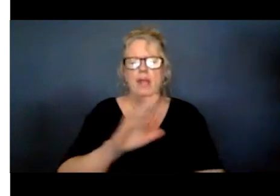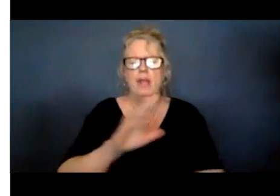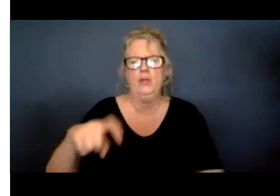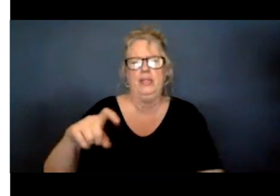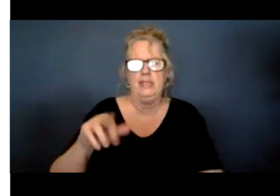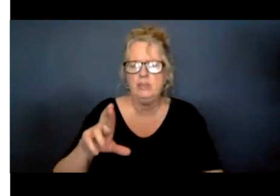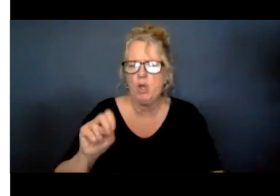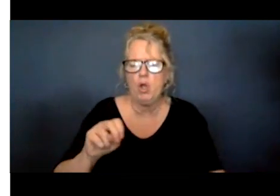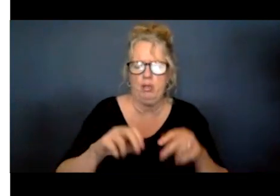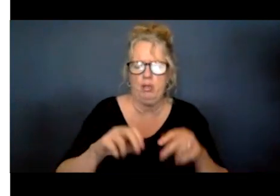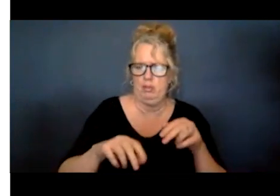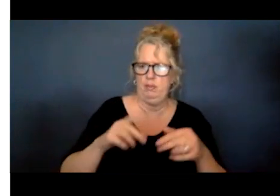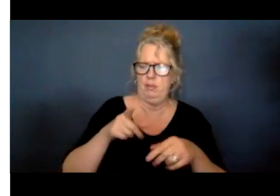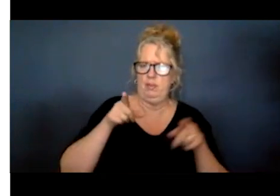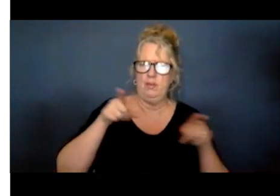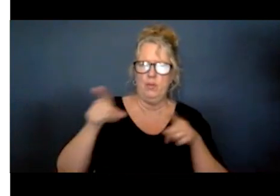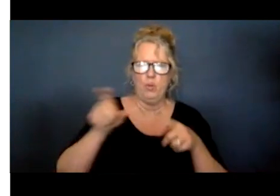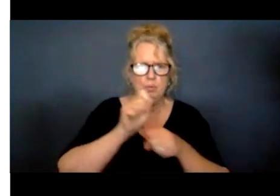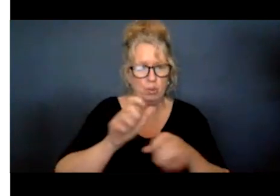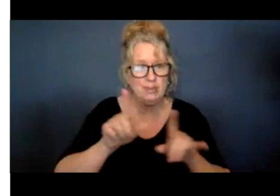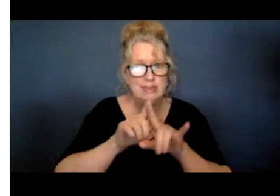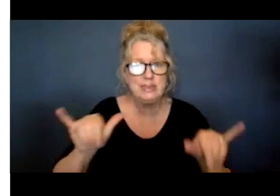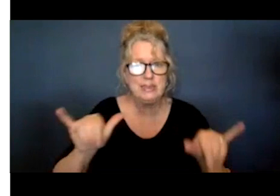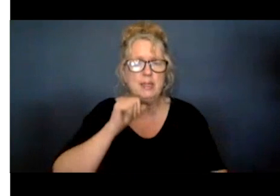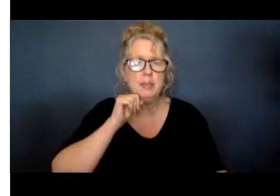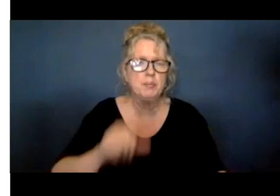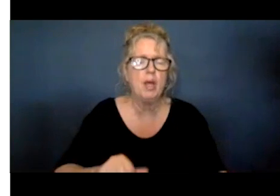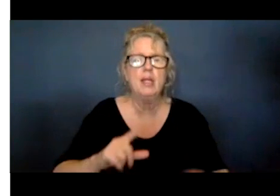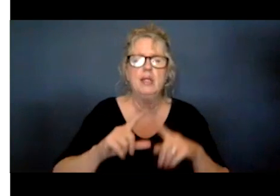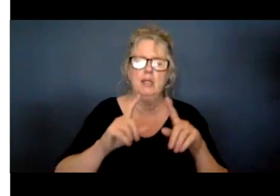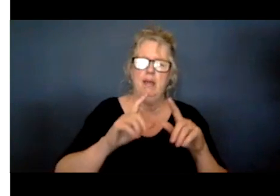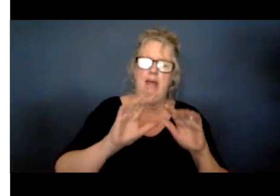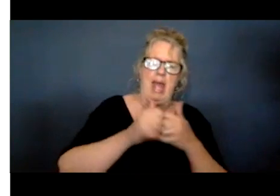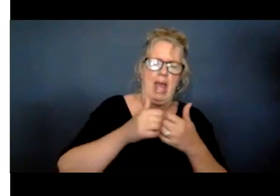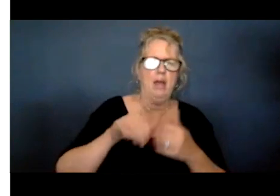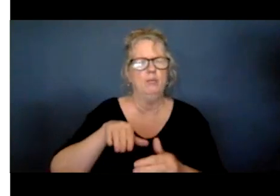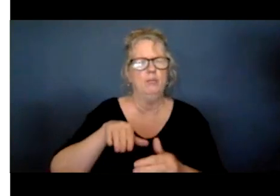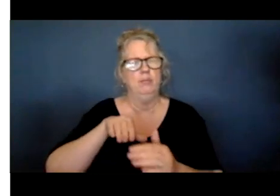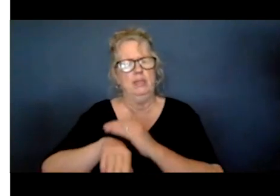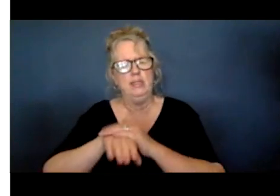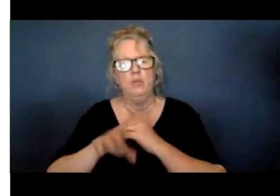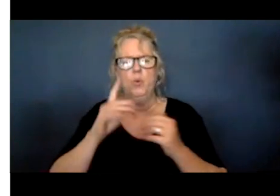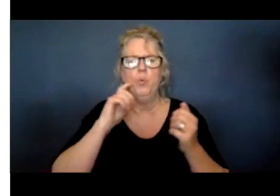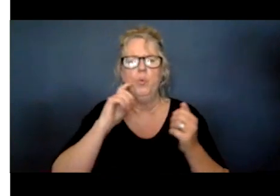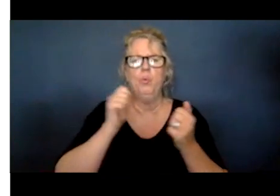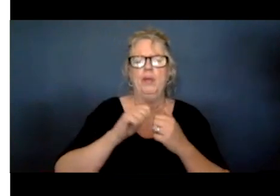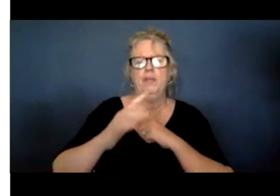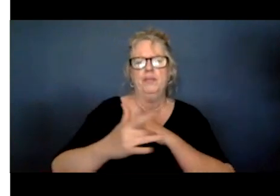No two employees are the same, including in how they access and interact with technology. Conduct